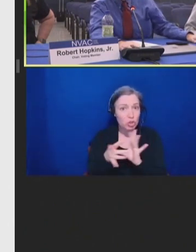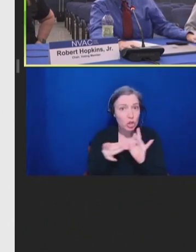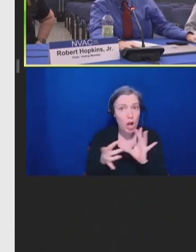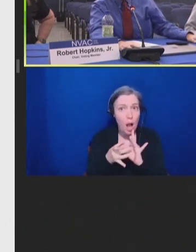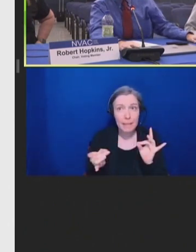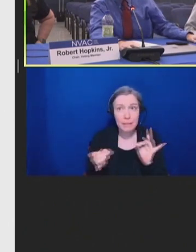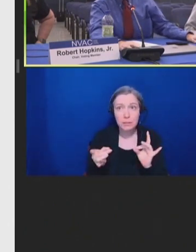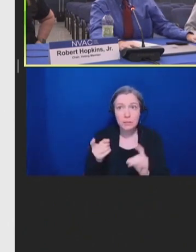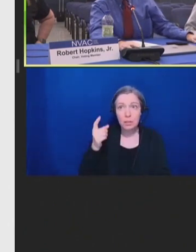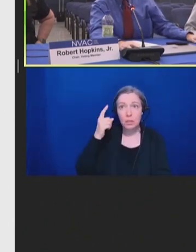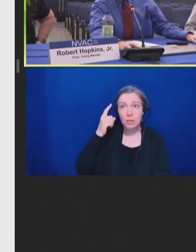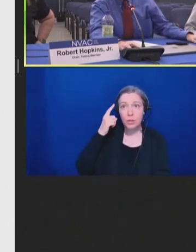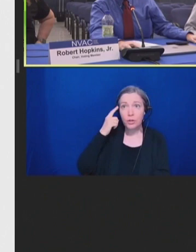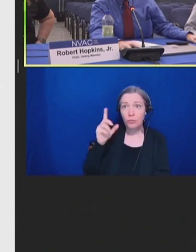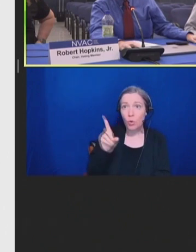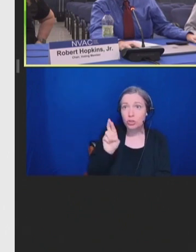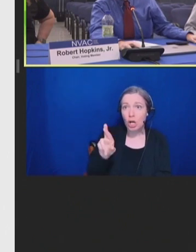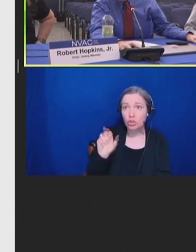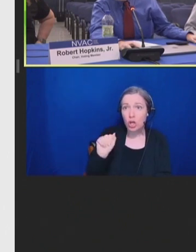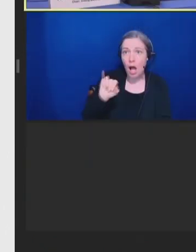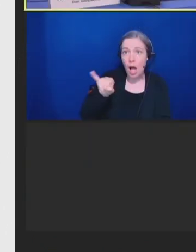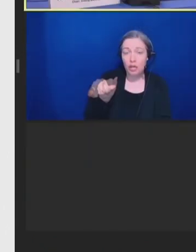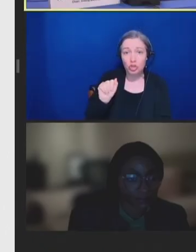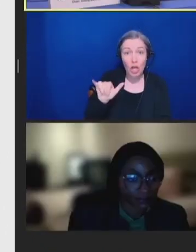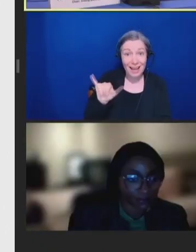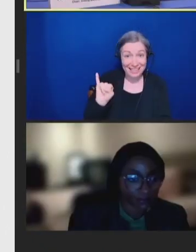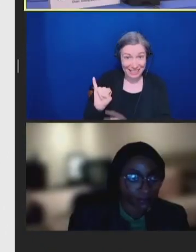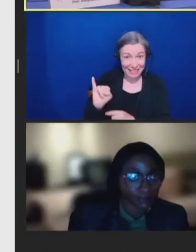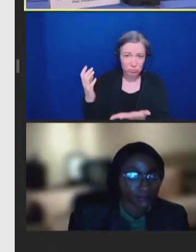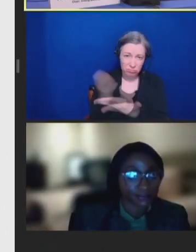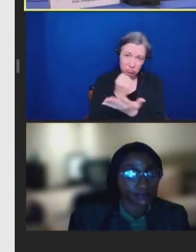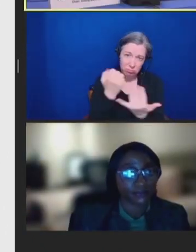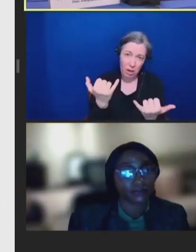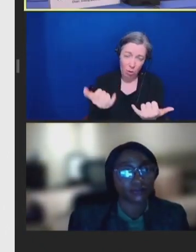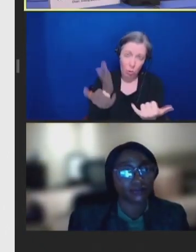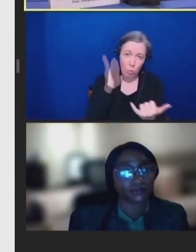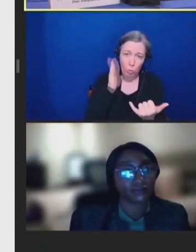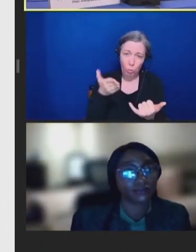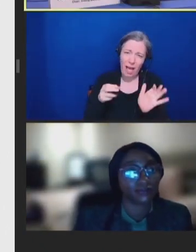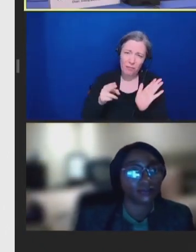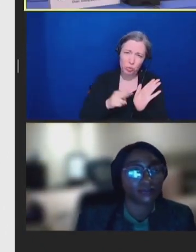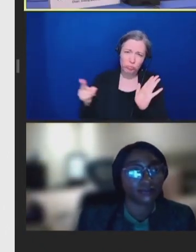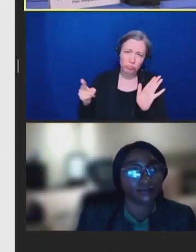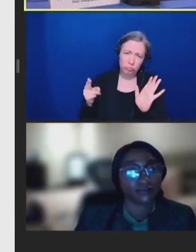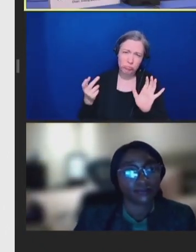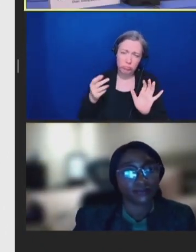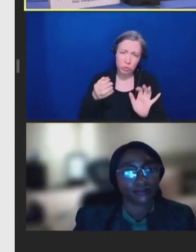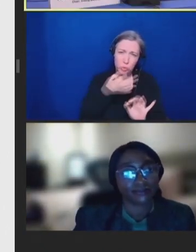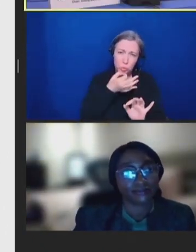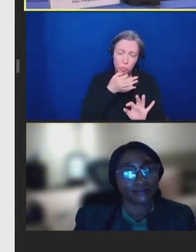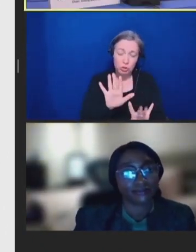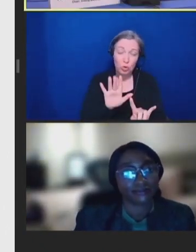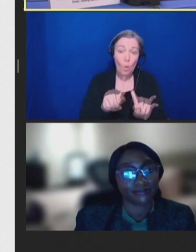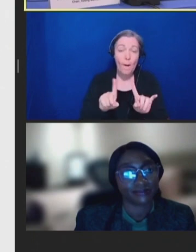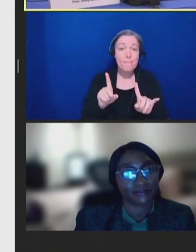going to have to sign off fairly shortly. So, I want to thank her for presenting the